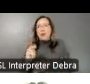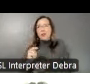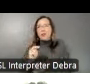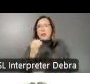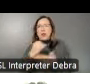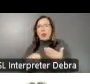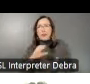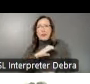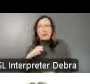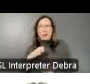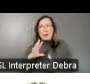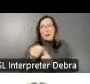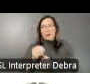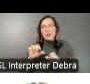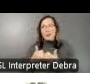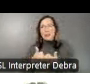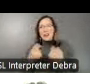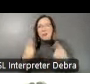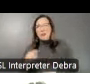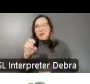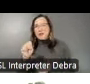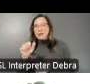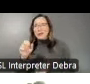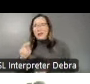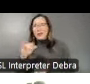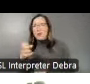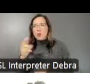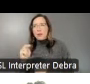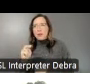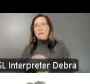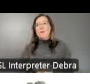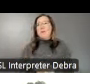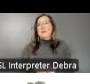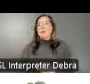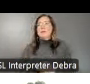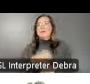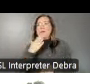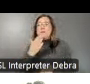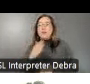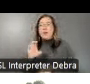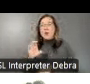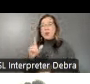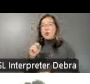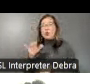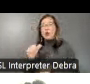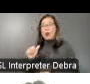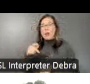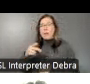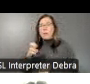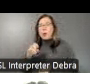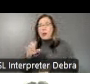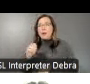you to NASA and Instituto de Cultura Puerto Ricana staff for being fantastic hosts to the NEA team